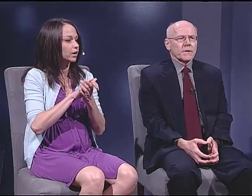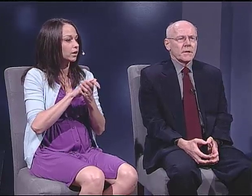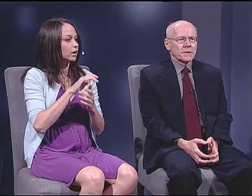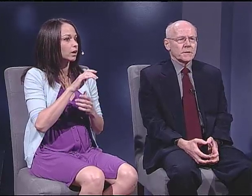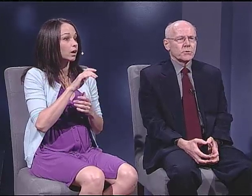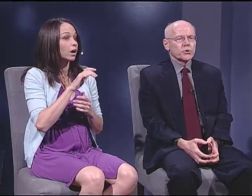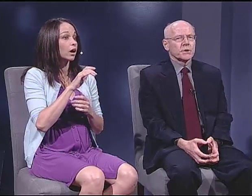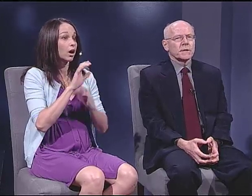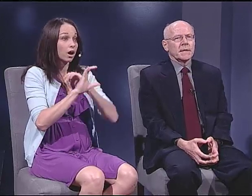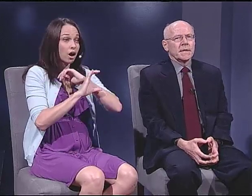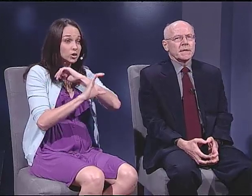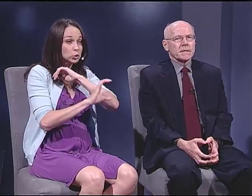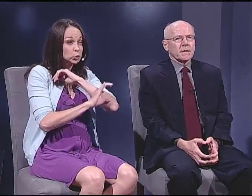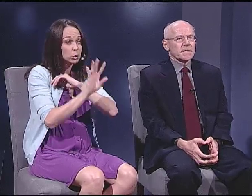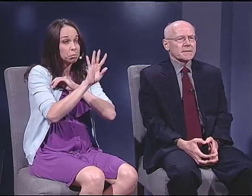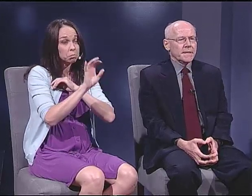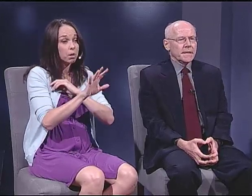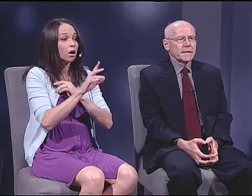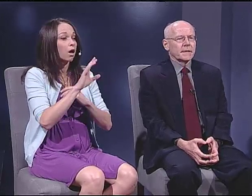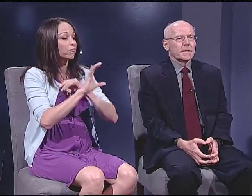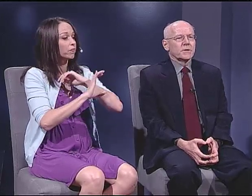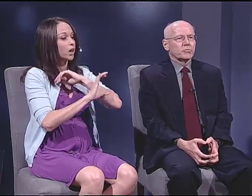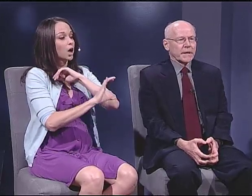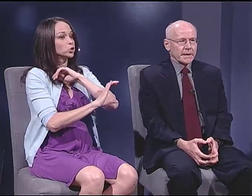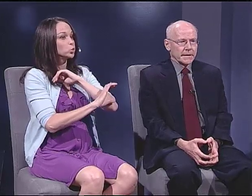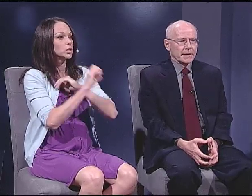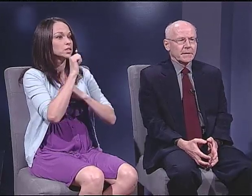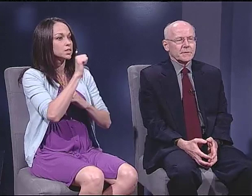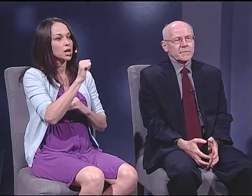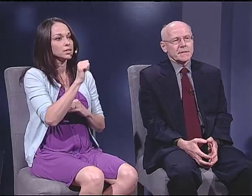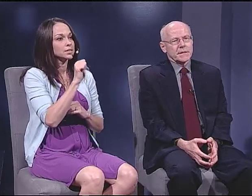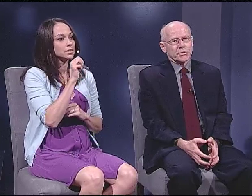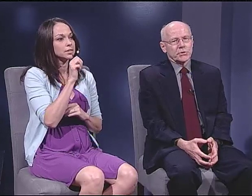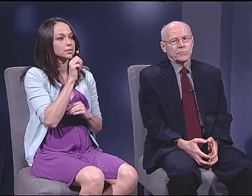The Constitution does not speak directly to this issue.